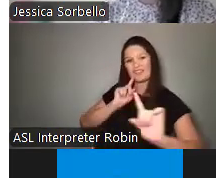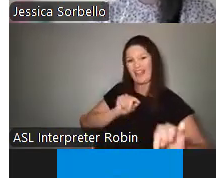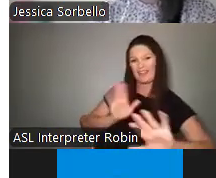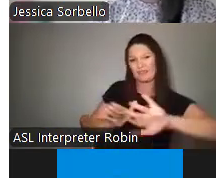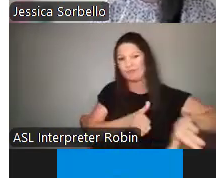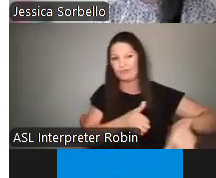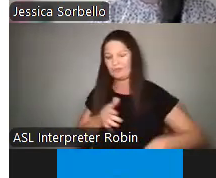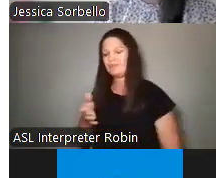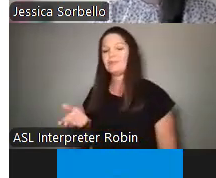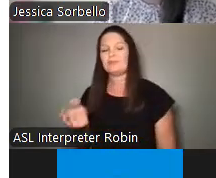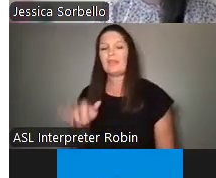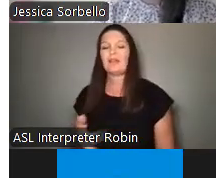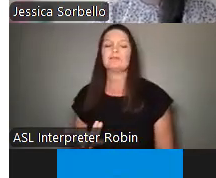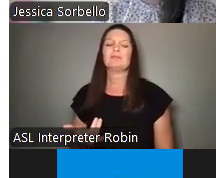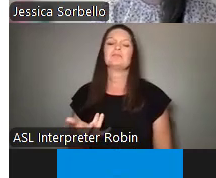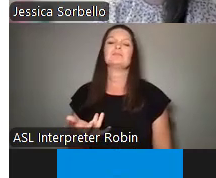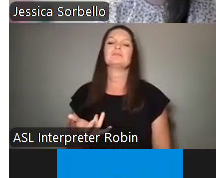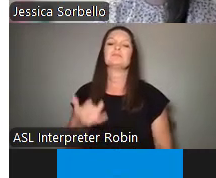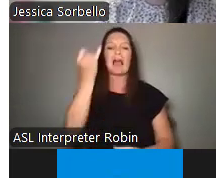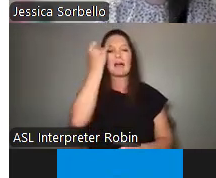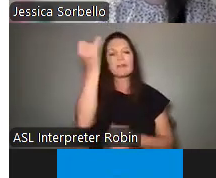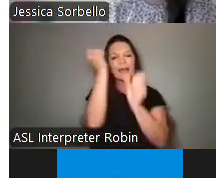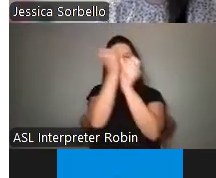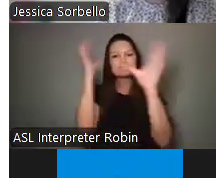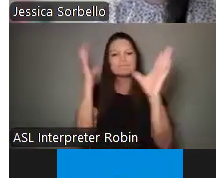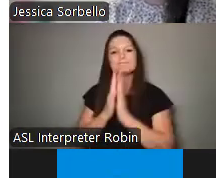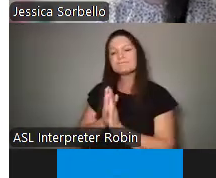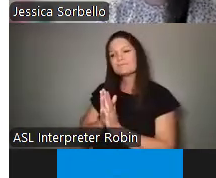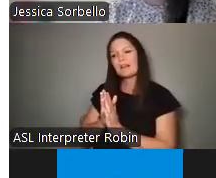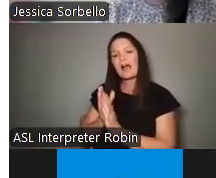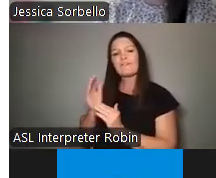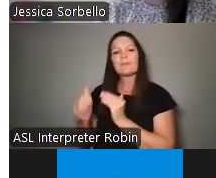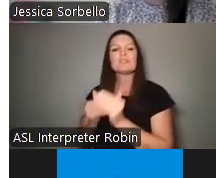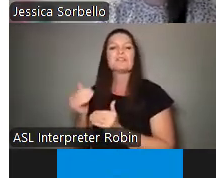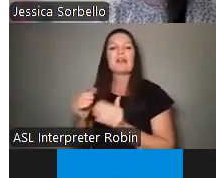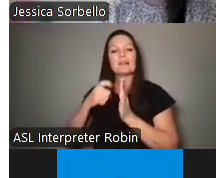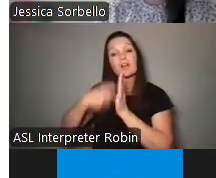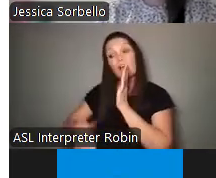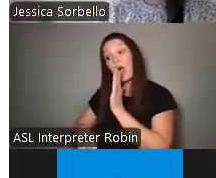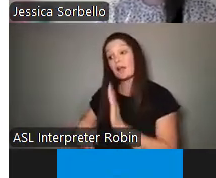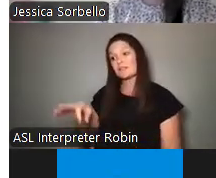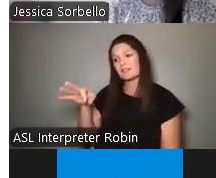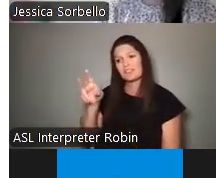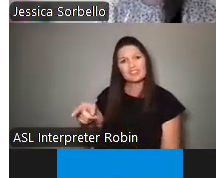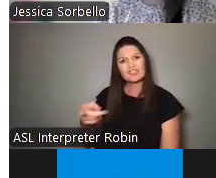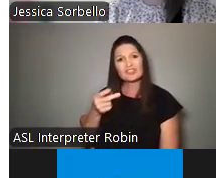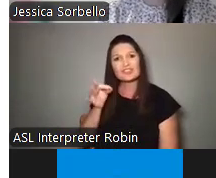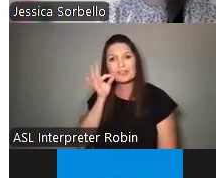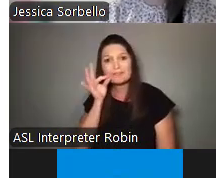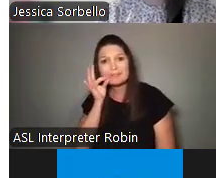smoking pot. What is a potential harm reduction practice that we could, you know, suggest or discuss.